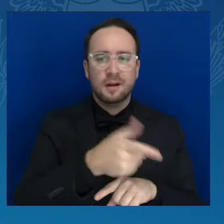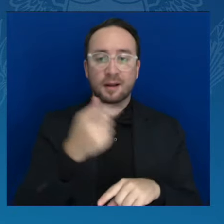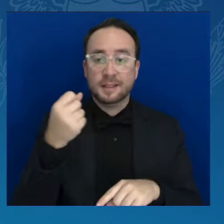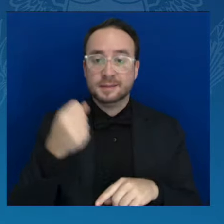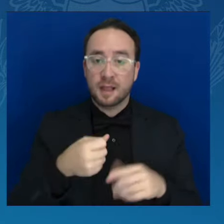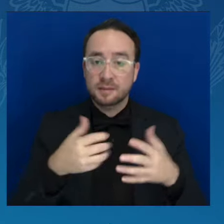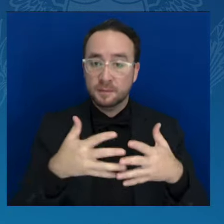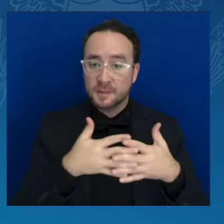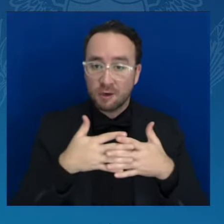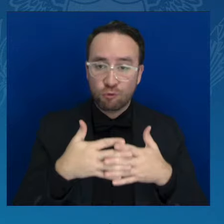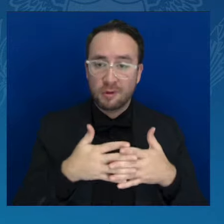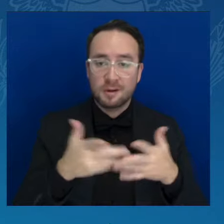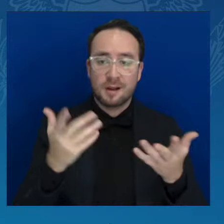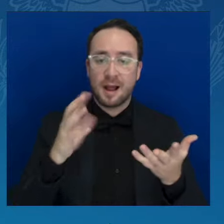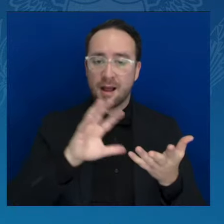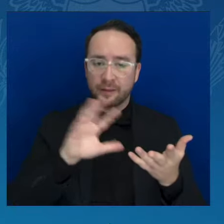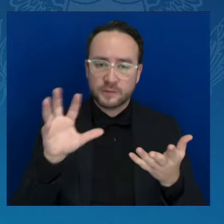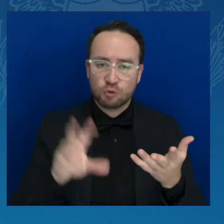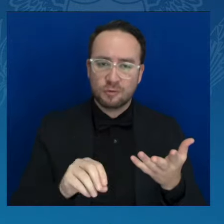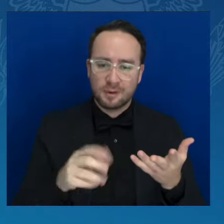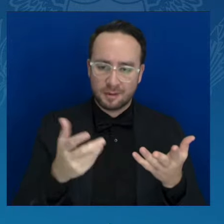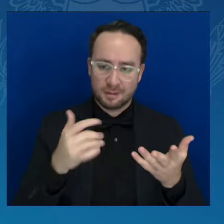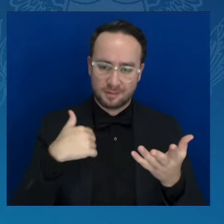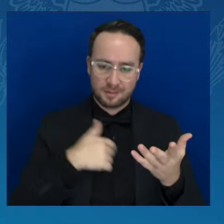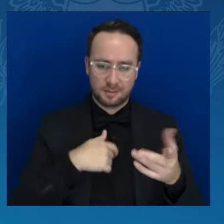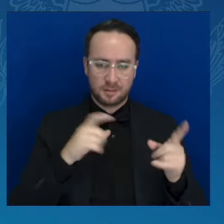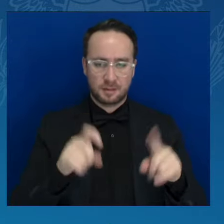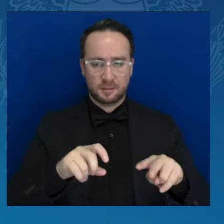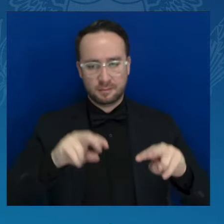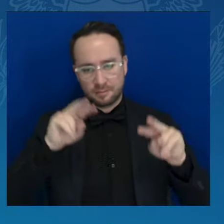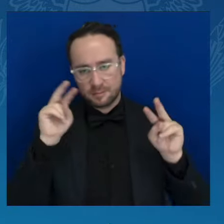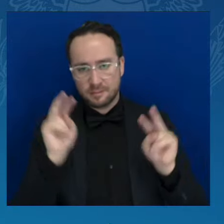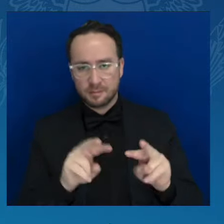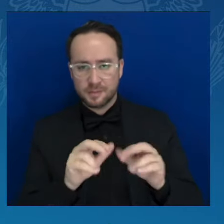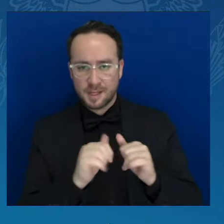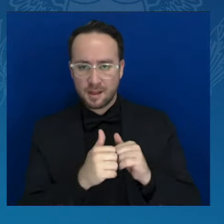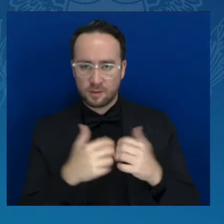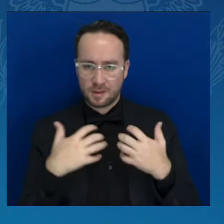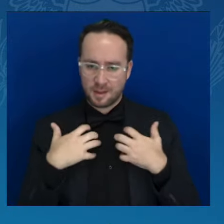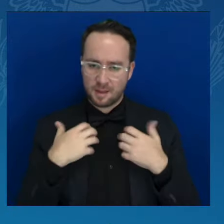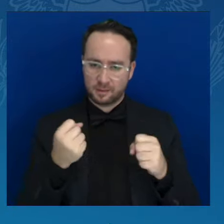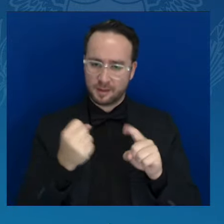by making it more accessible through our recently launched Earth Information Center,